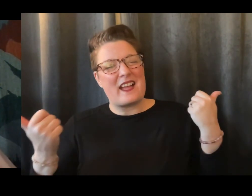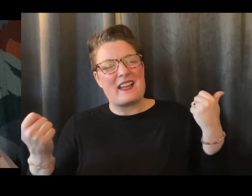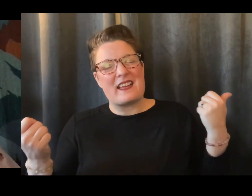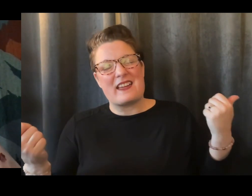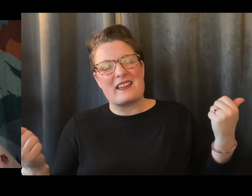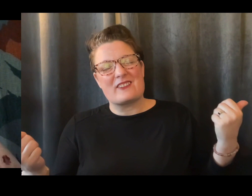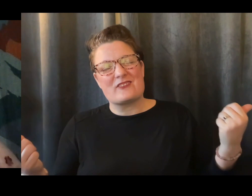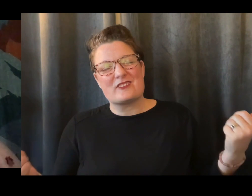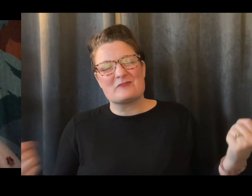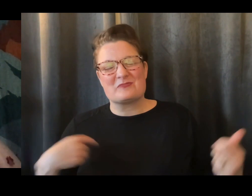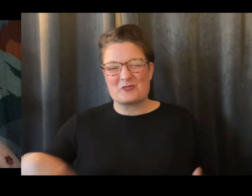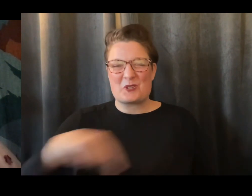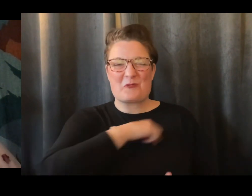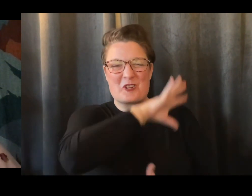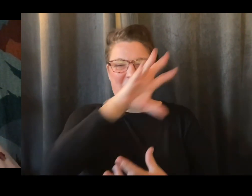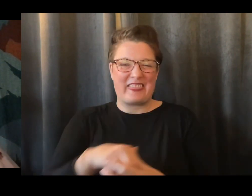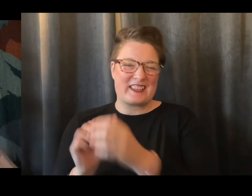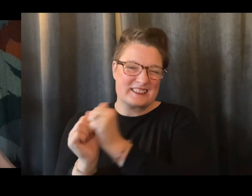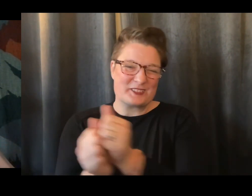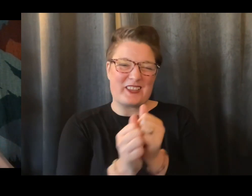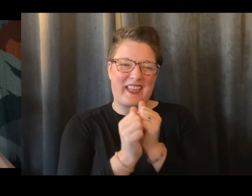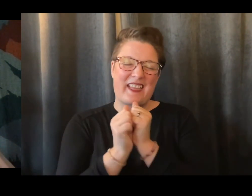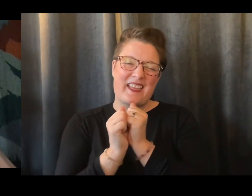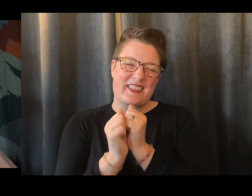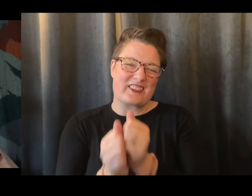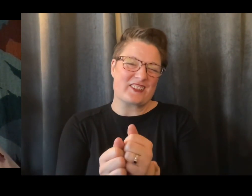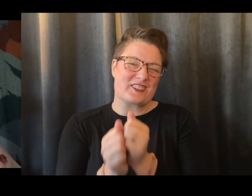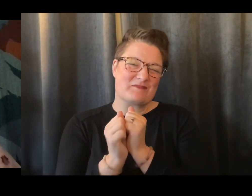Let's take it outside, and into forever. The world is alive.